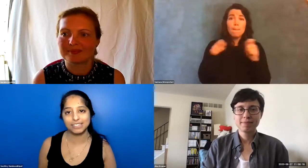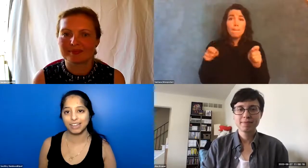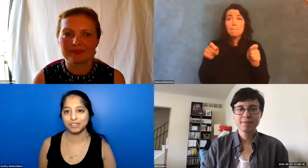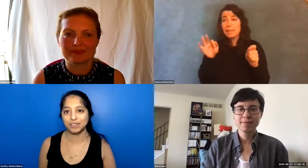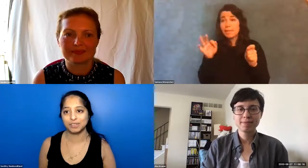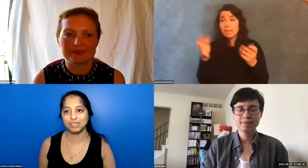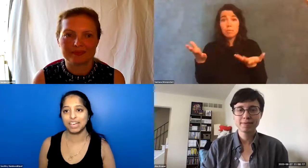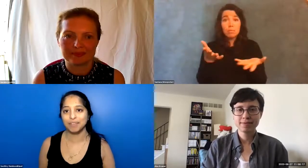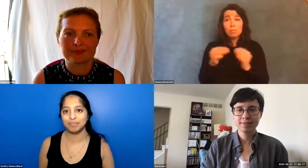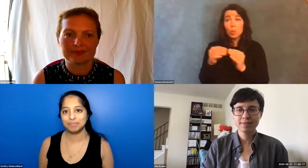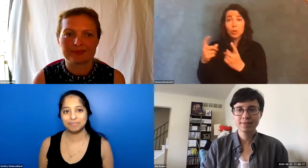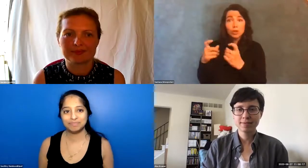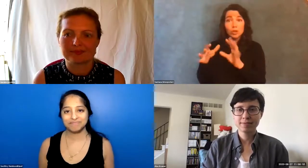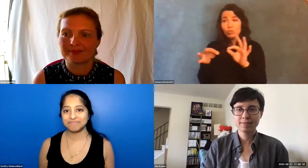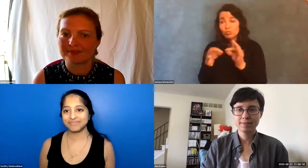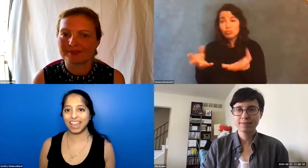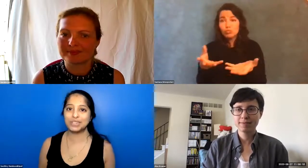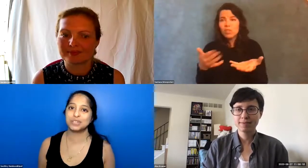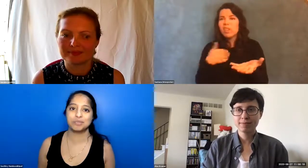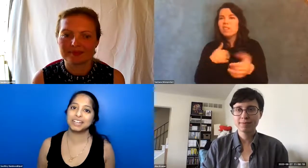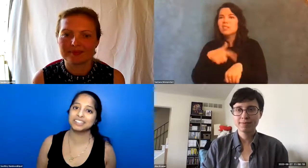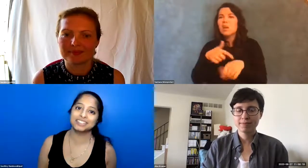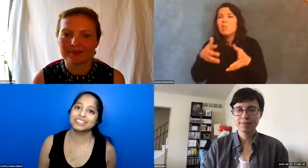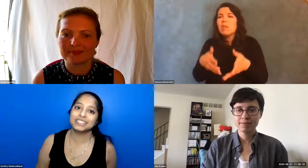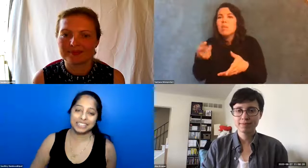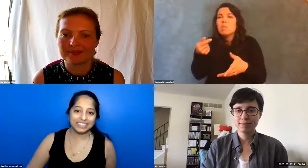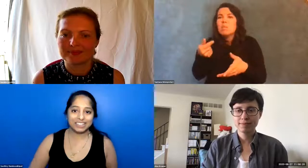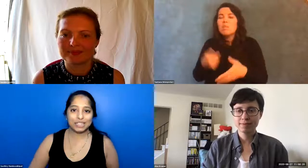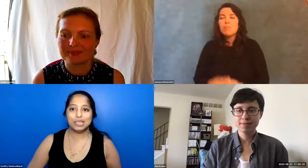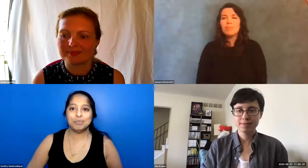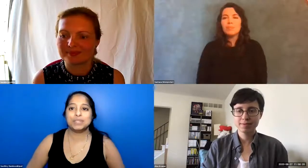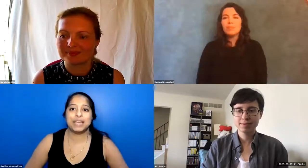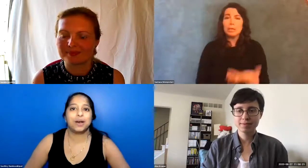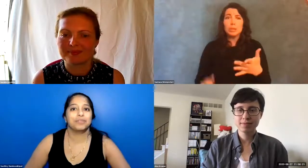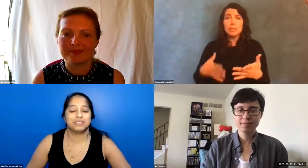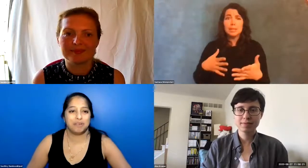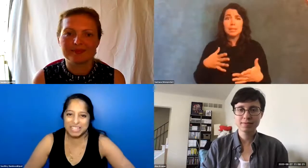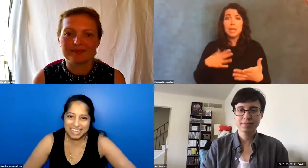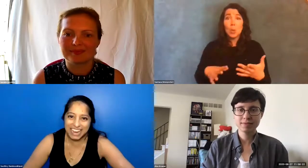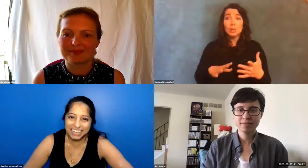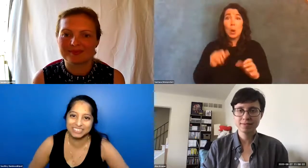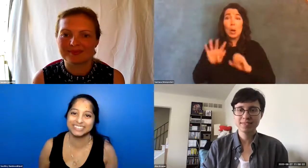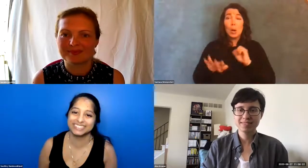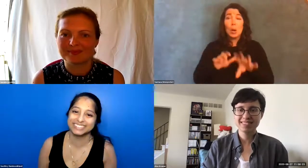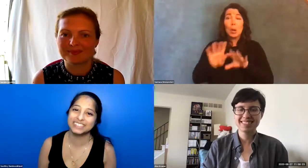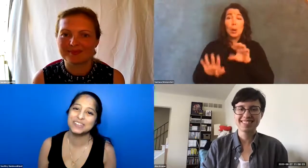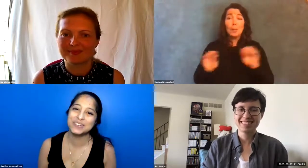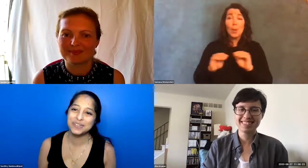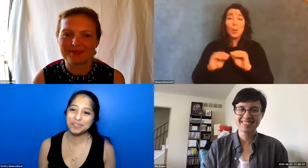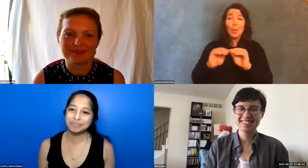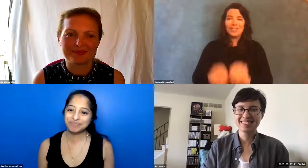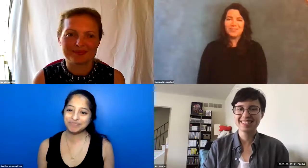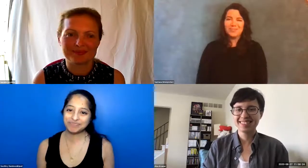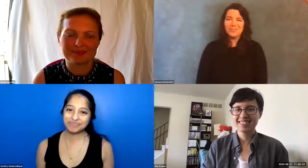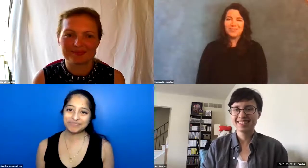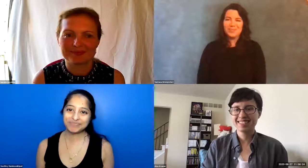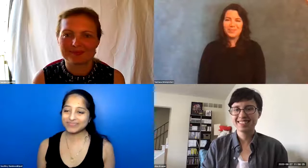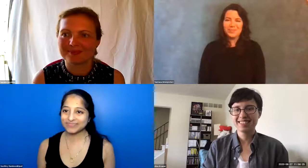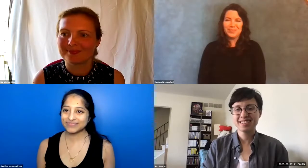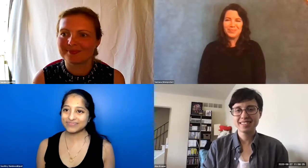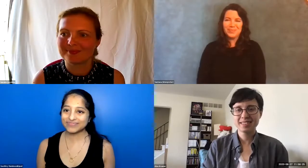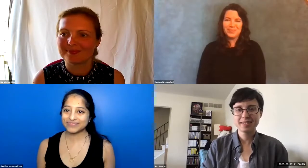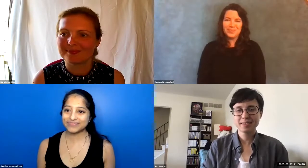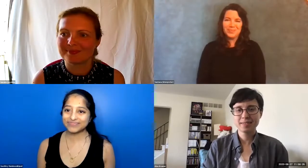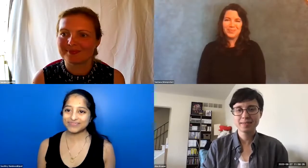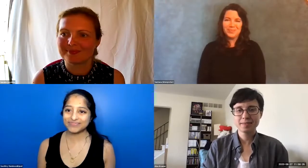I just didn't want to keep saying all of the different questions I have.